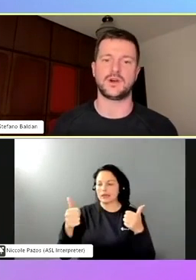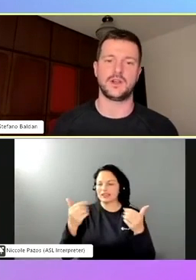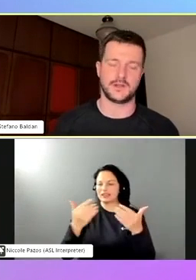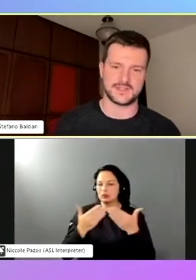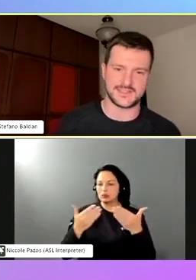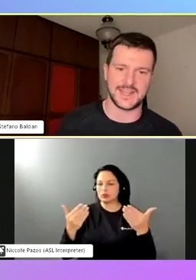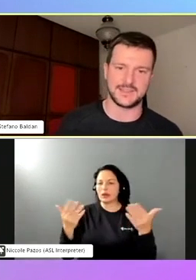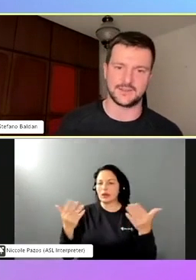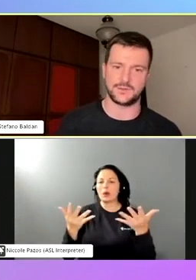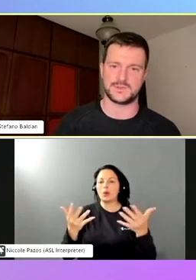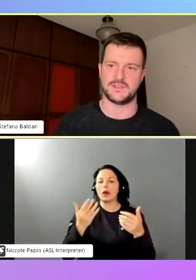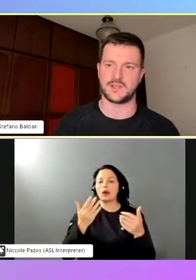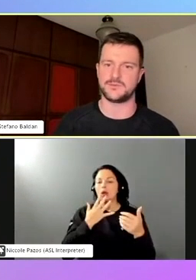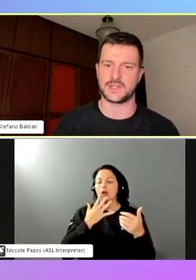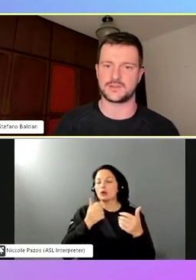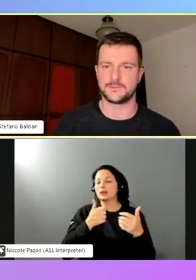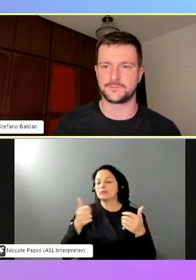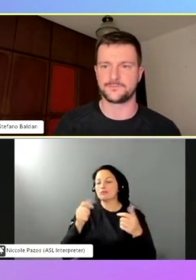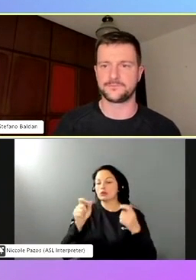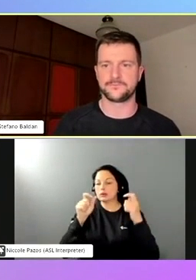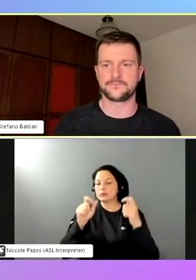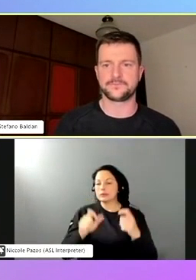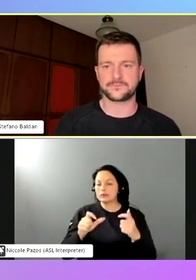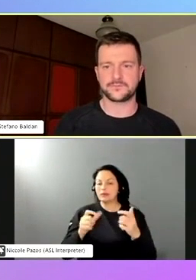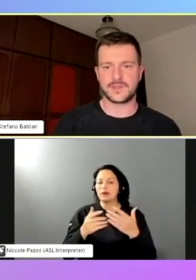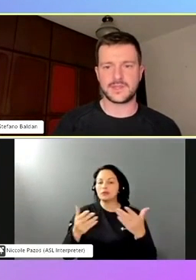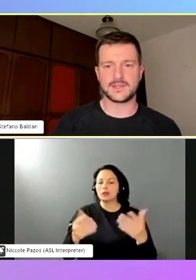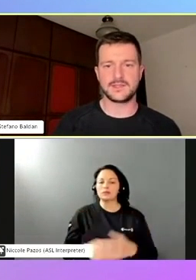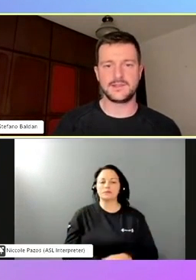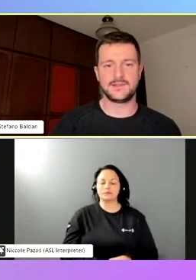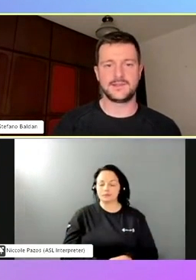We need to linearize this space. and this slide